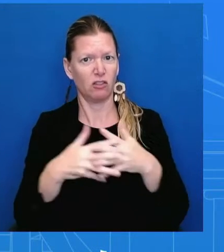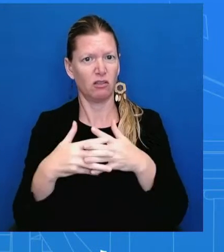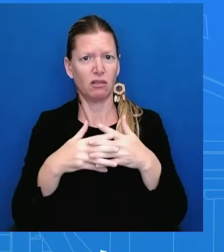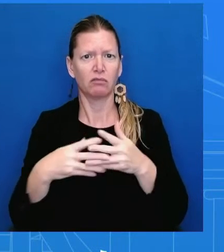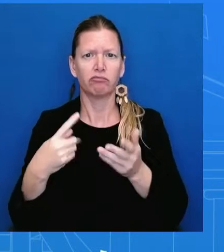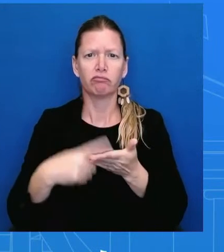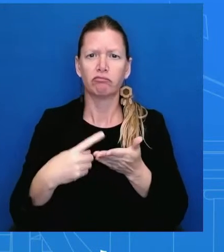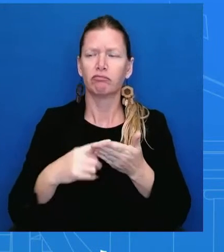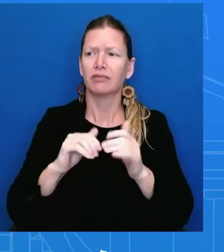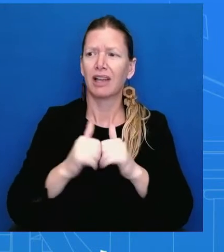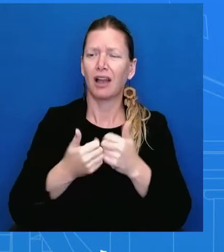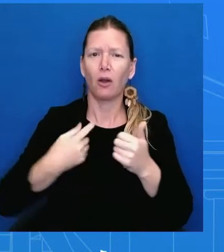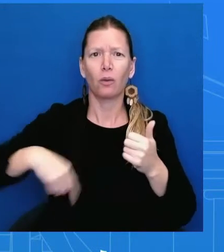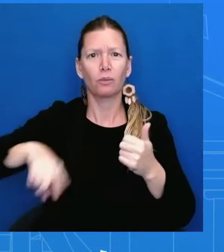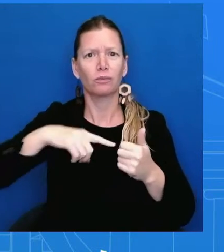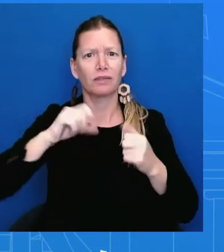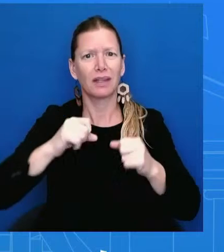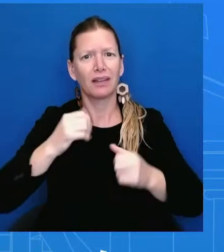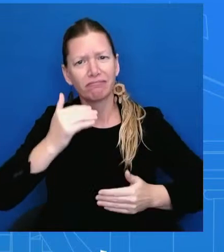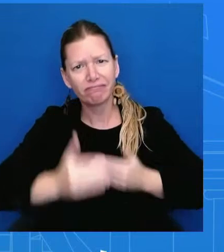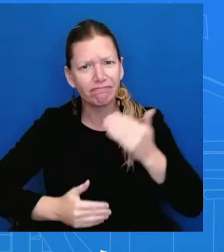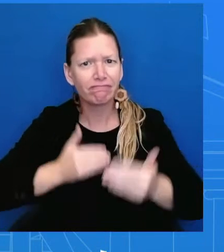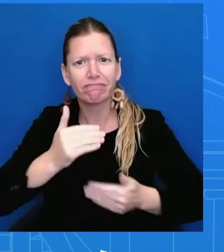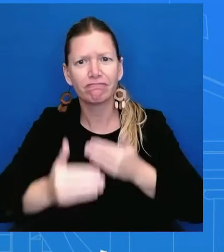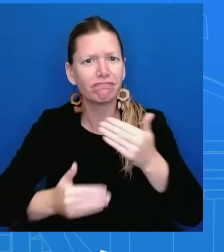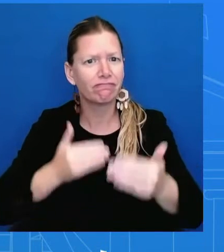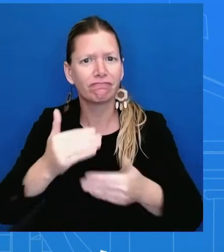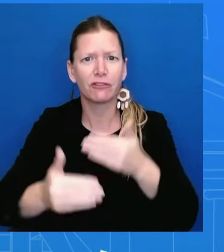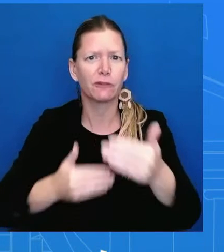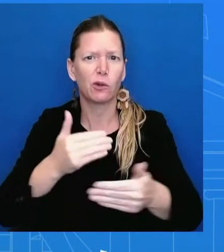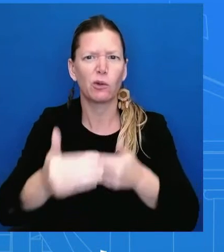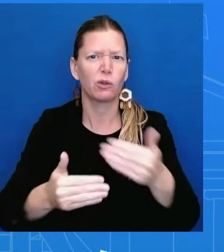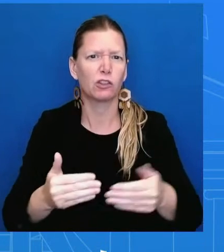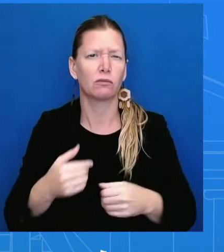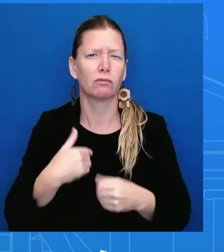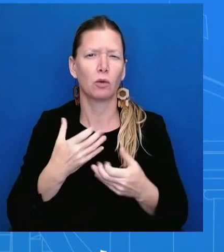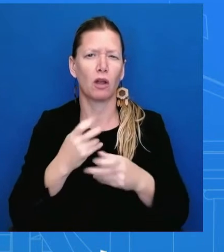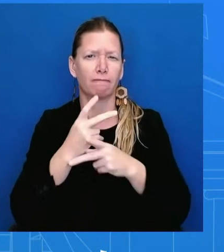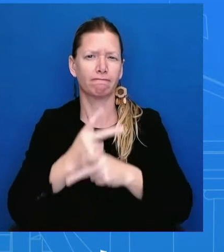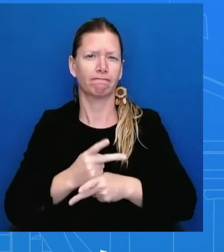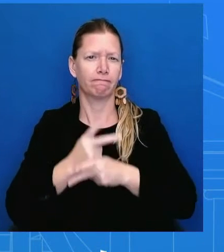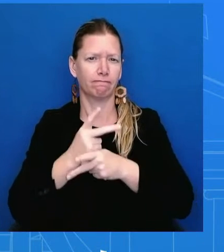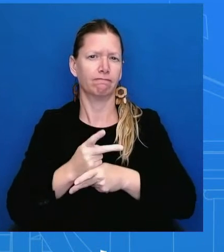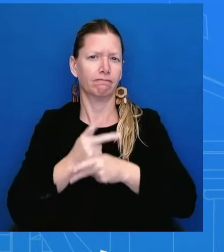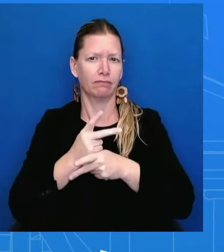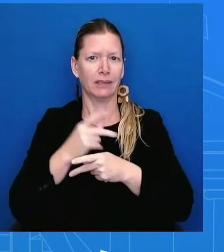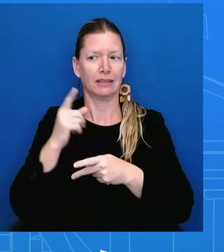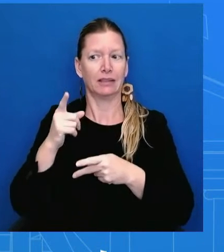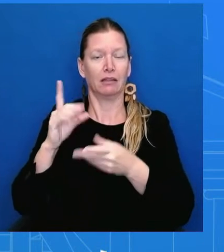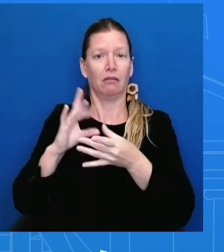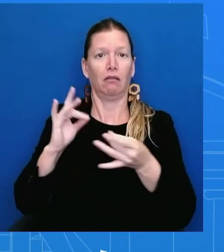which I can't do from here. But he -- he -- you know, I think it was incredibly powerful.